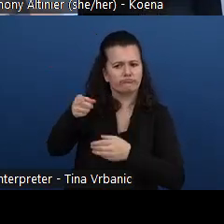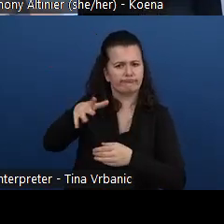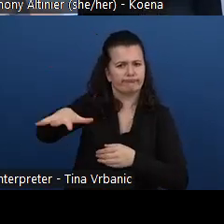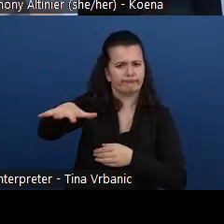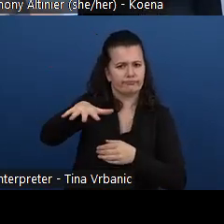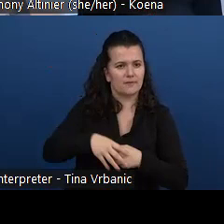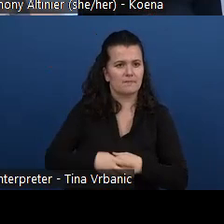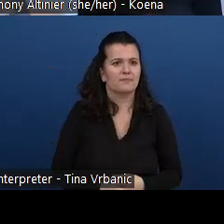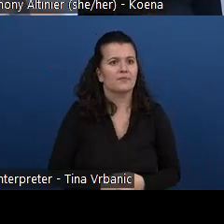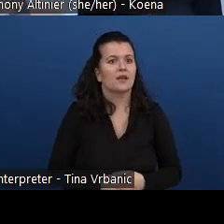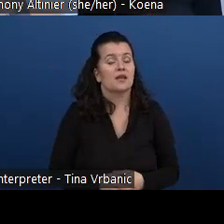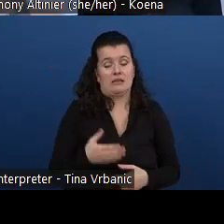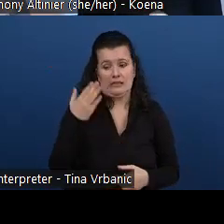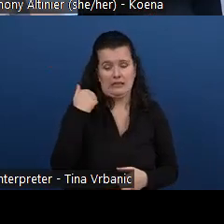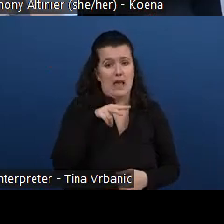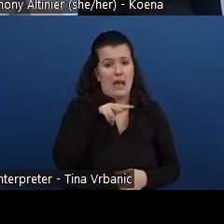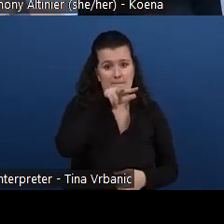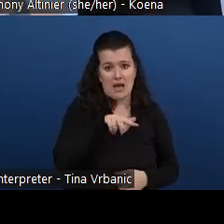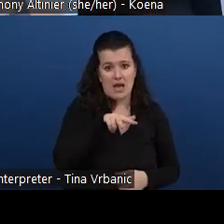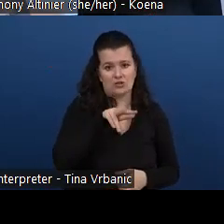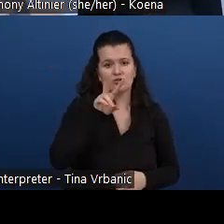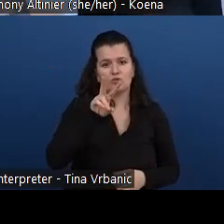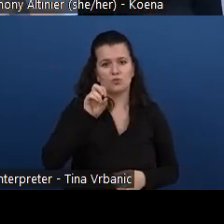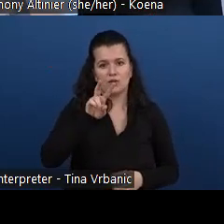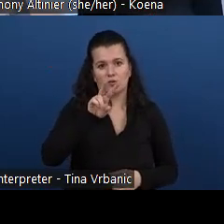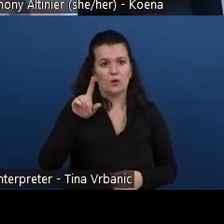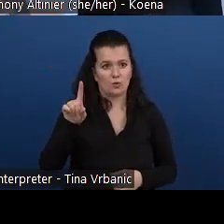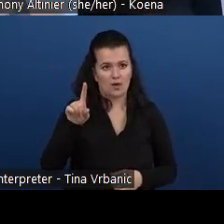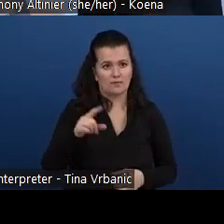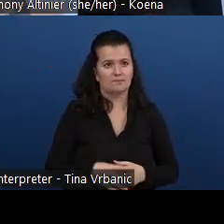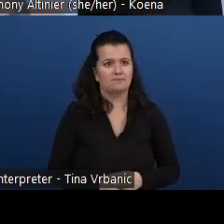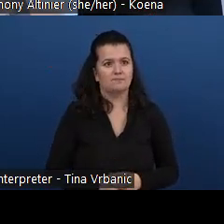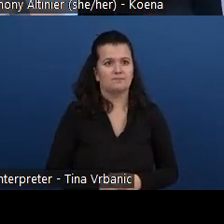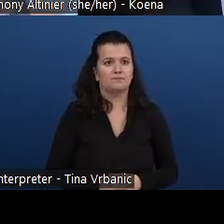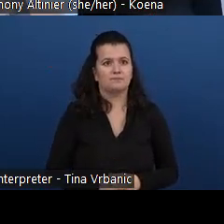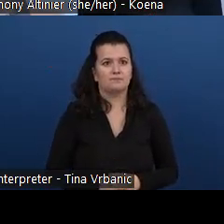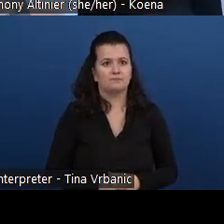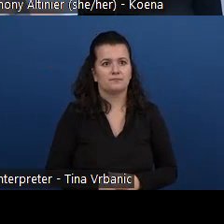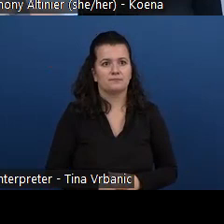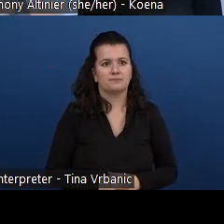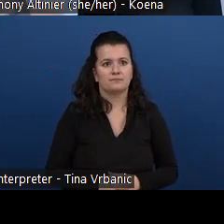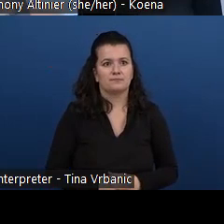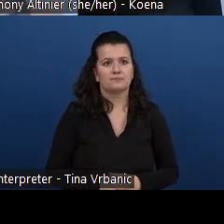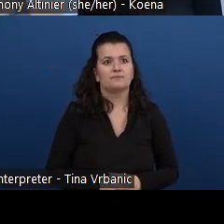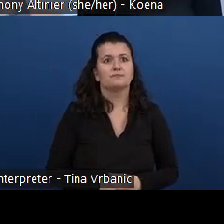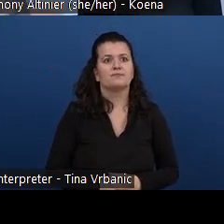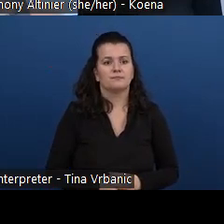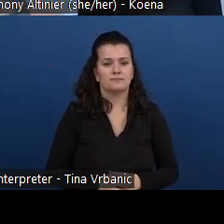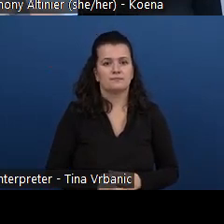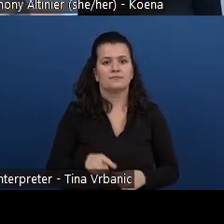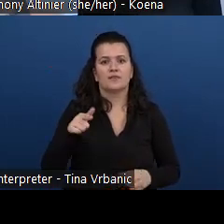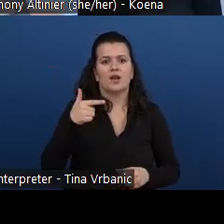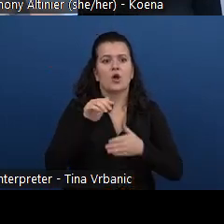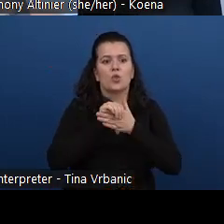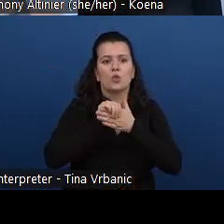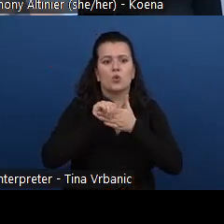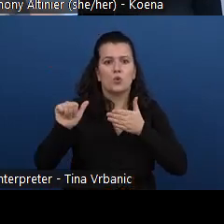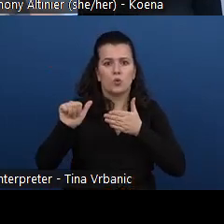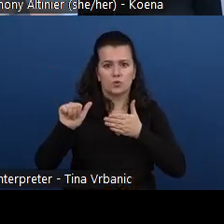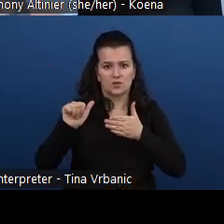In March 2021, the correctional court was noted for its poor accessibility, for its